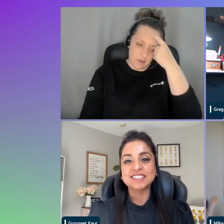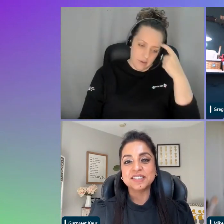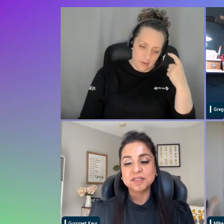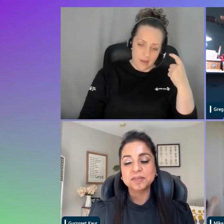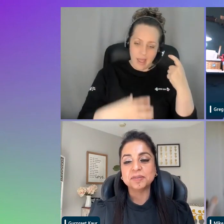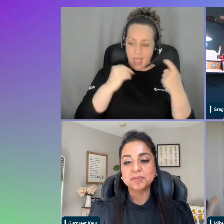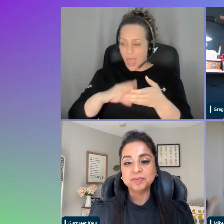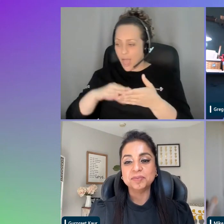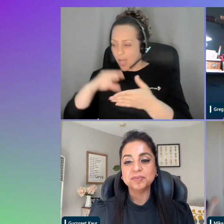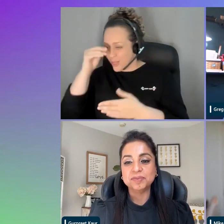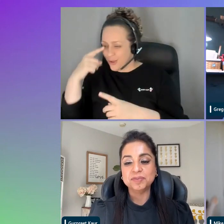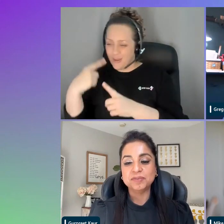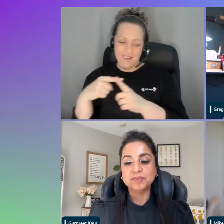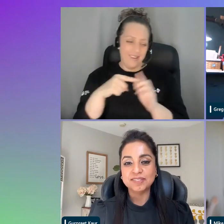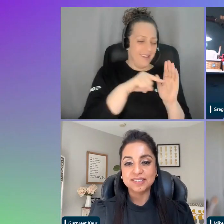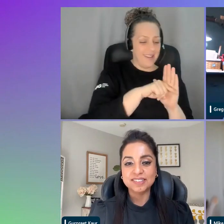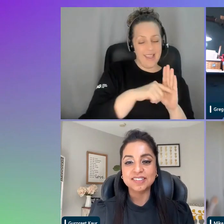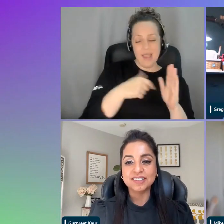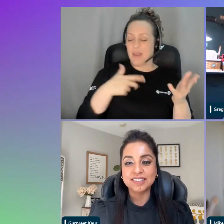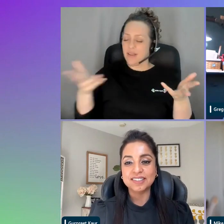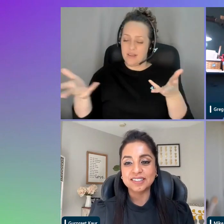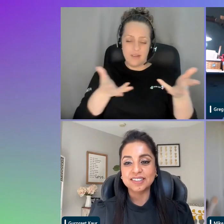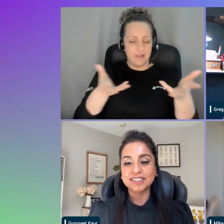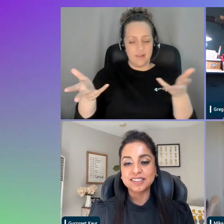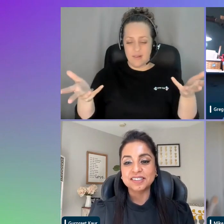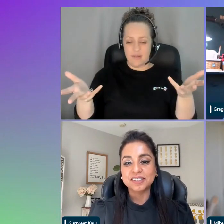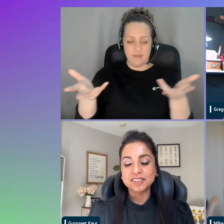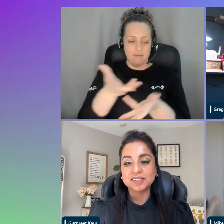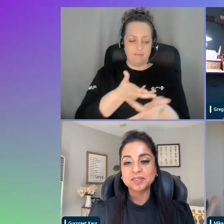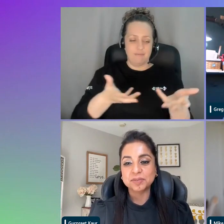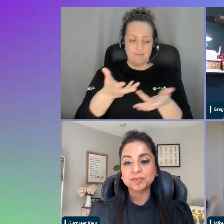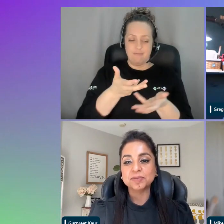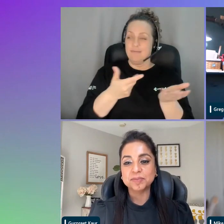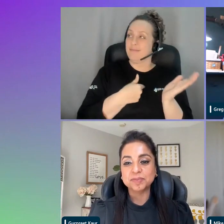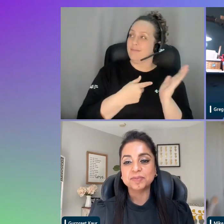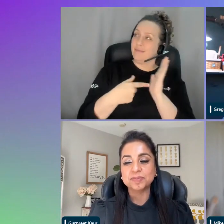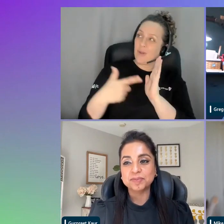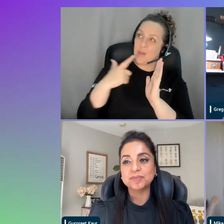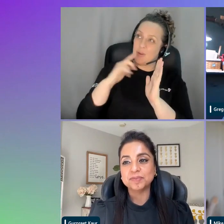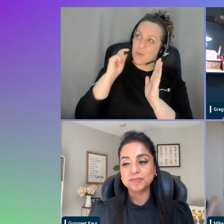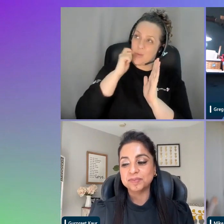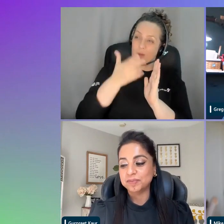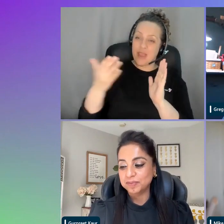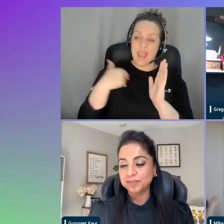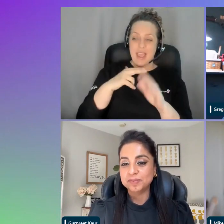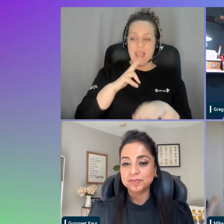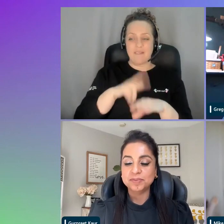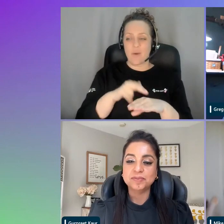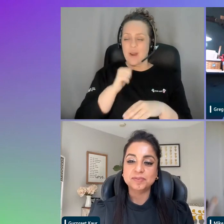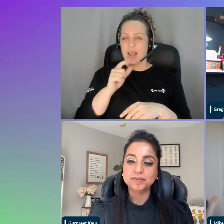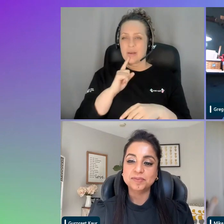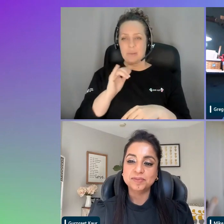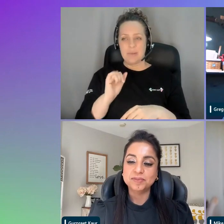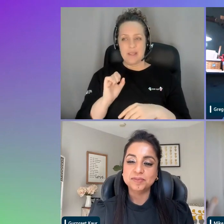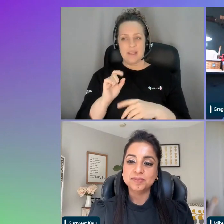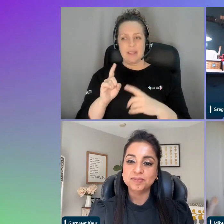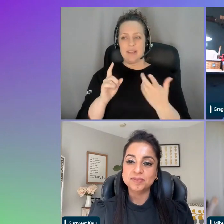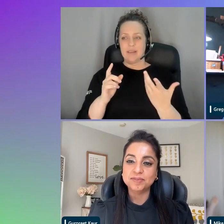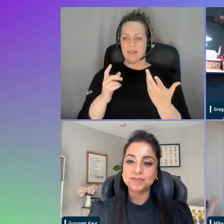learned some valuable lessons about how to work at the executive level and what he needed and how we helped him make his case and say, hey, we delivered this cool thing. Uh,